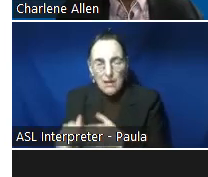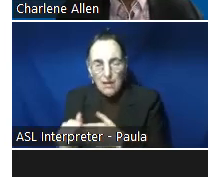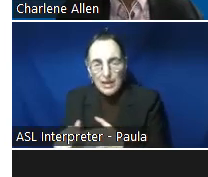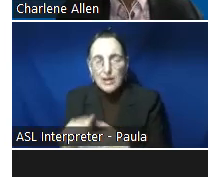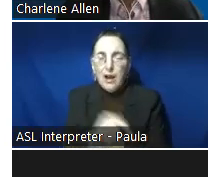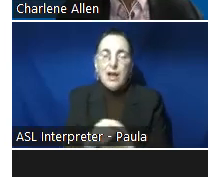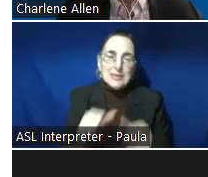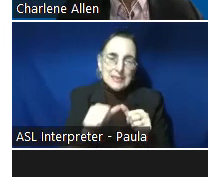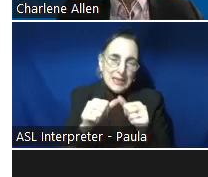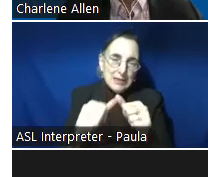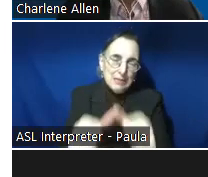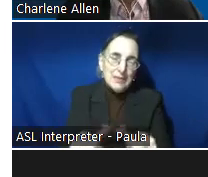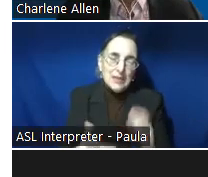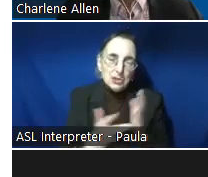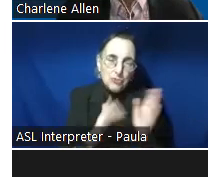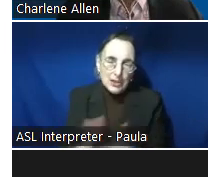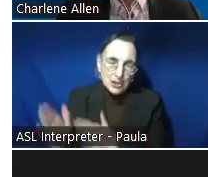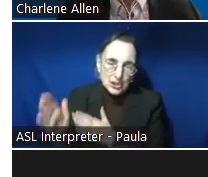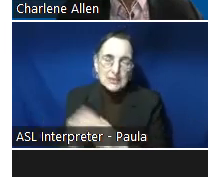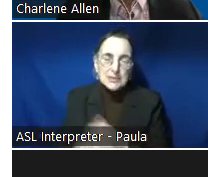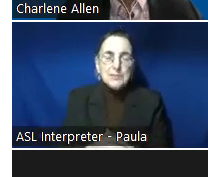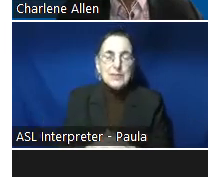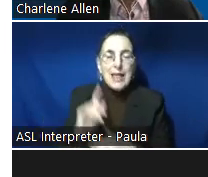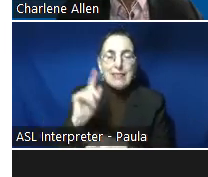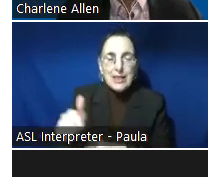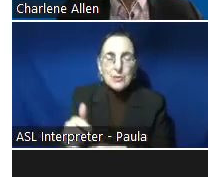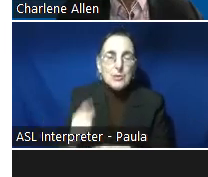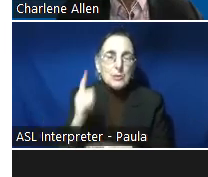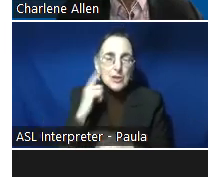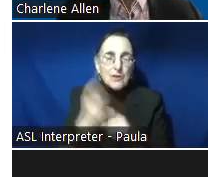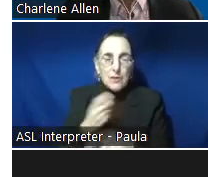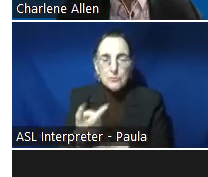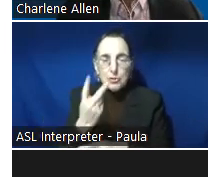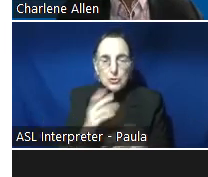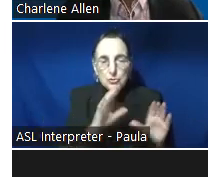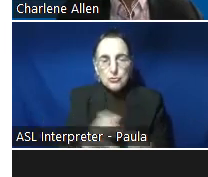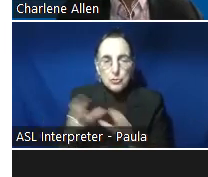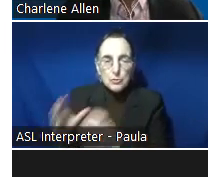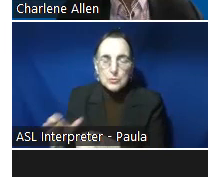And later, we will hear from two groups featured in the action guides. First,